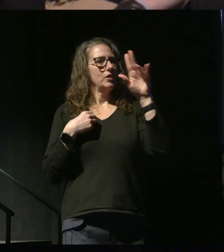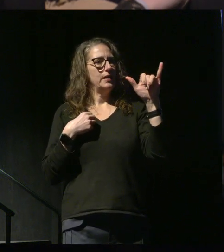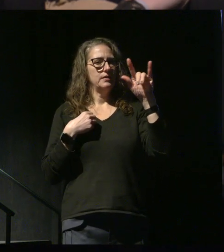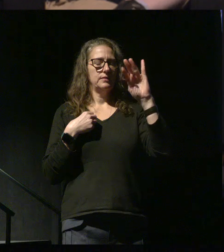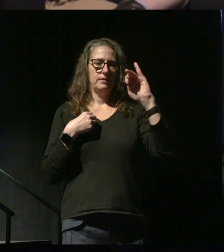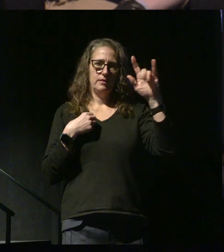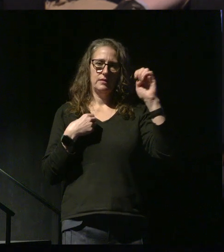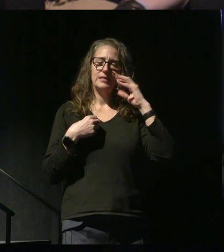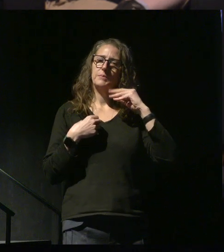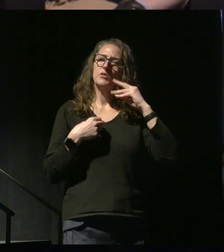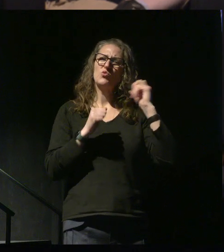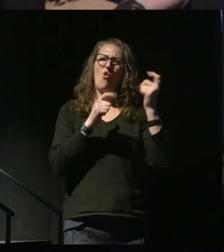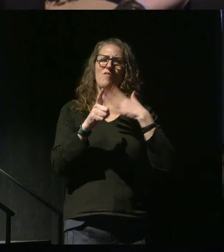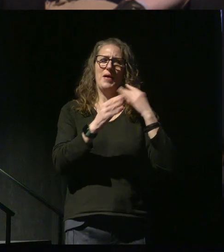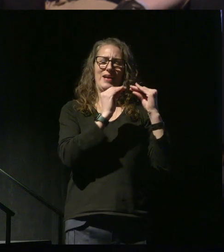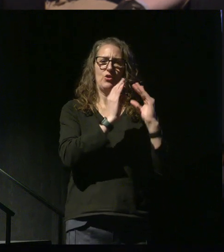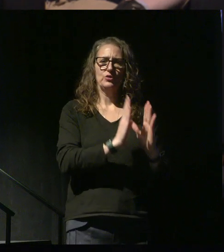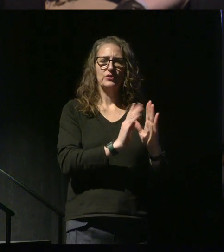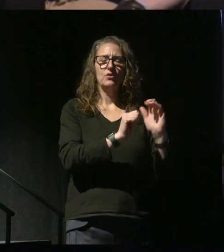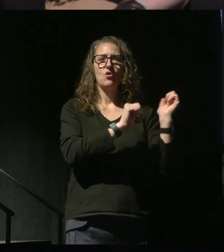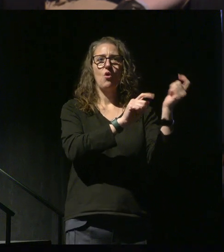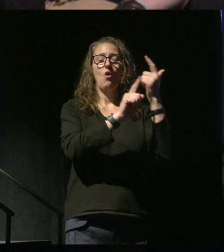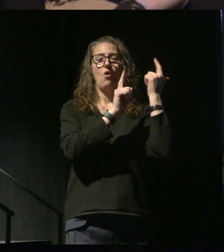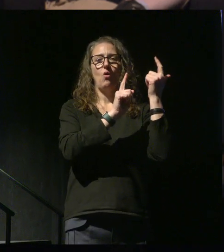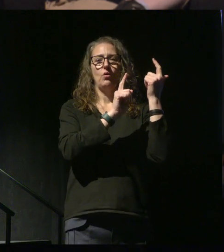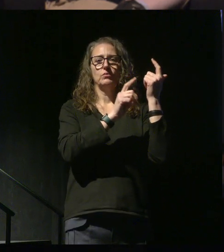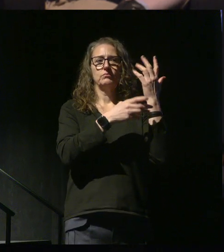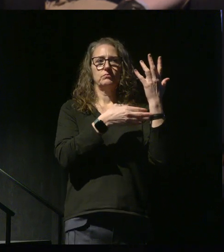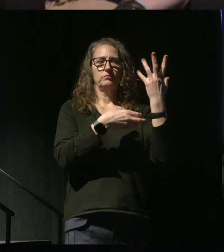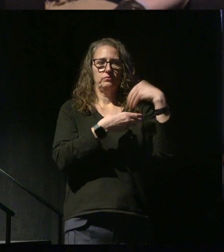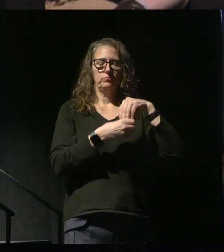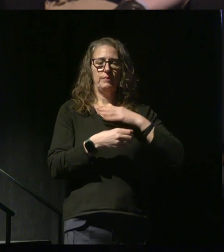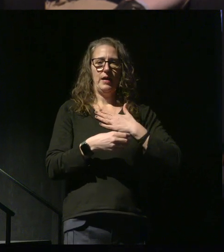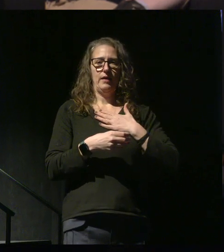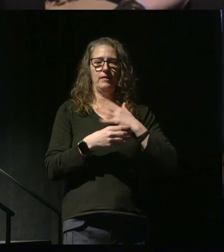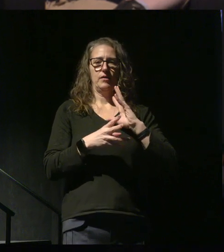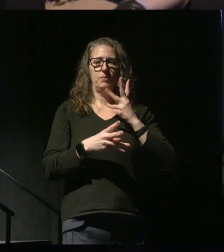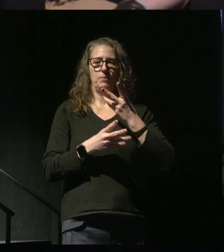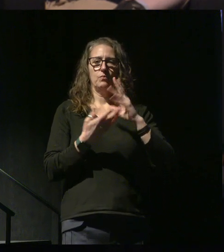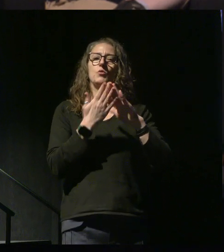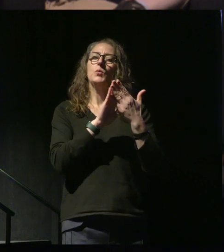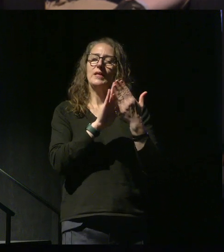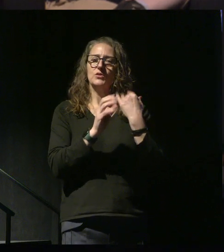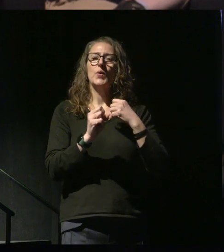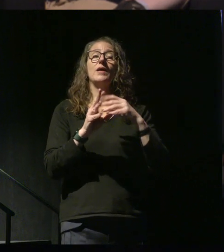have been like quite dreamy. And I got to work with like, dreamy people, like my,